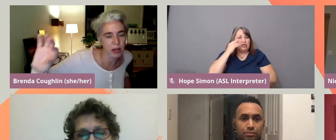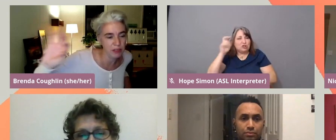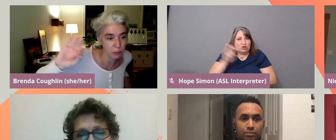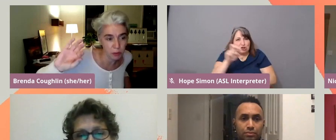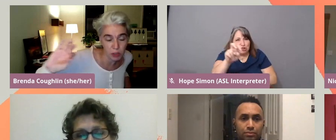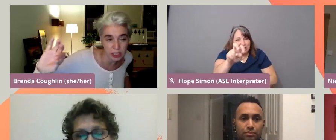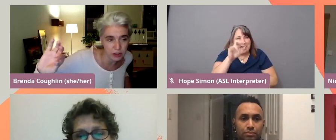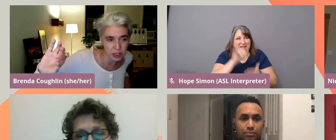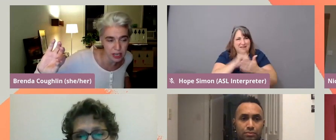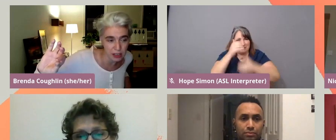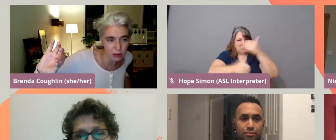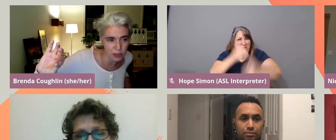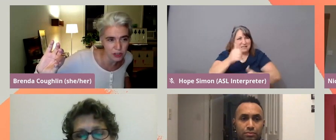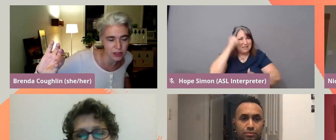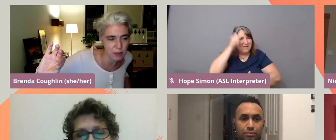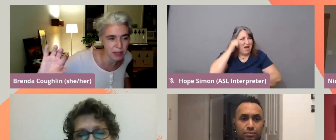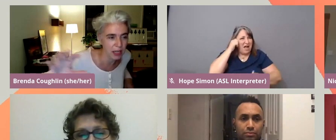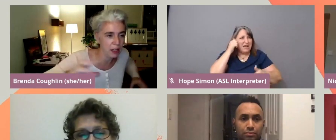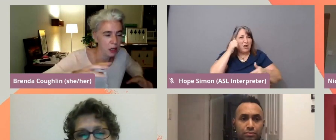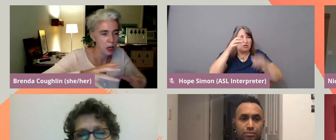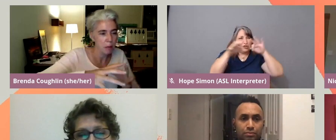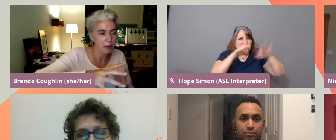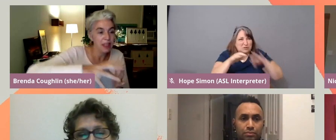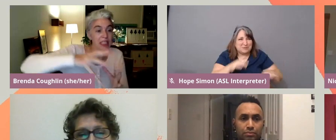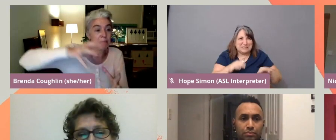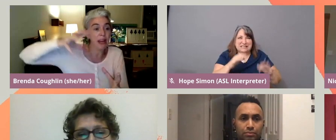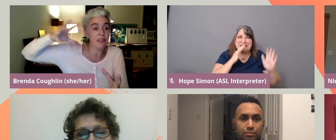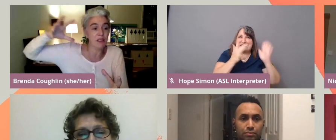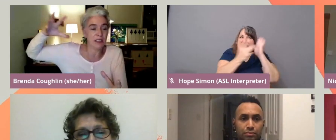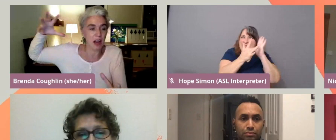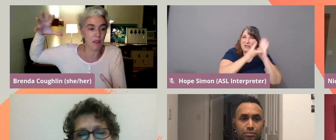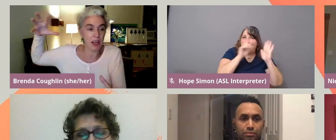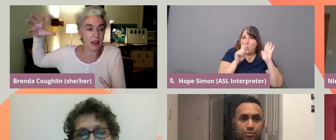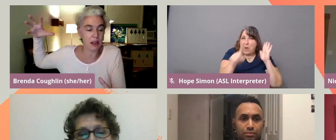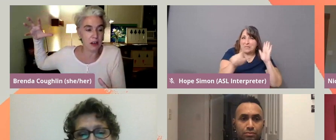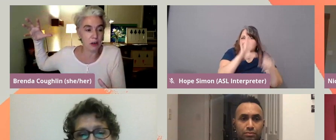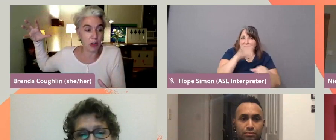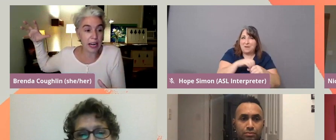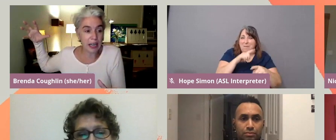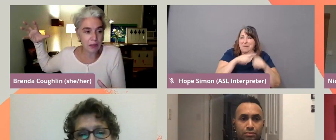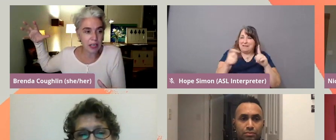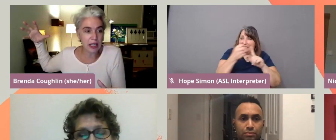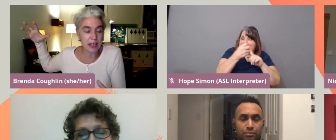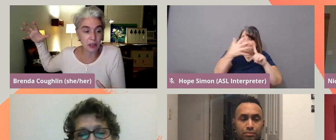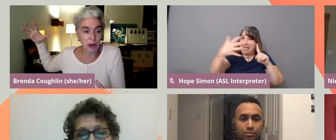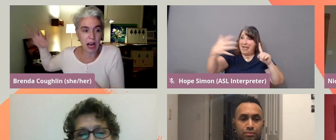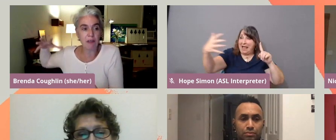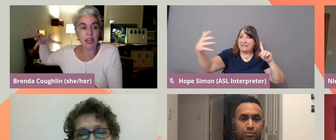we have some really interesting technical questions coming in-- but the expansiveness of it, creatively as craft